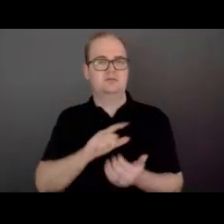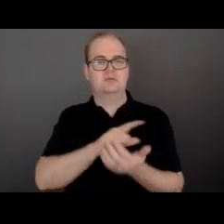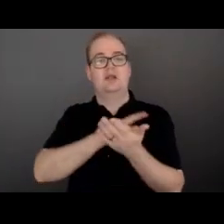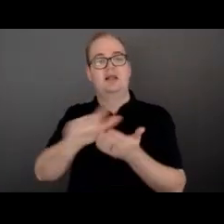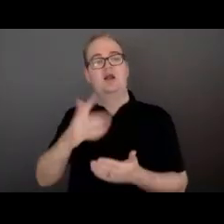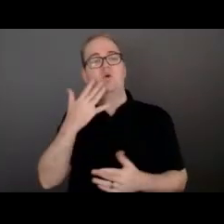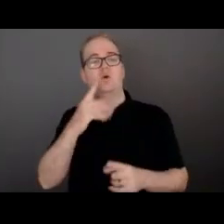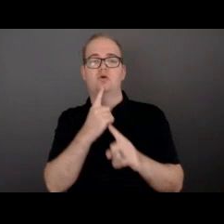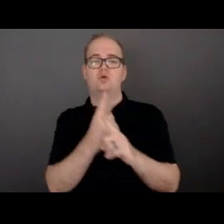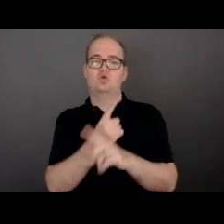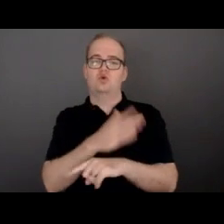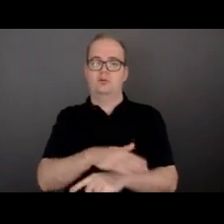on with my slides.